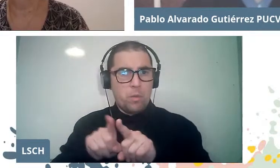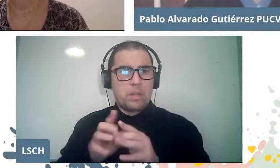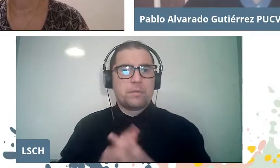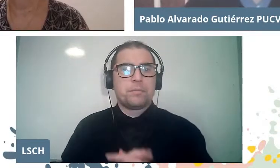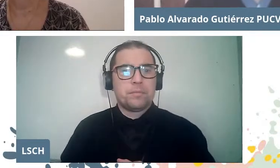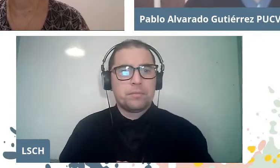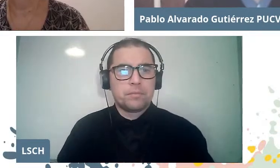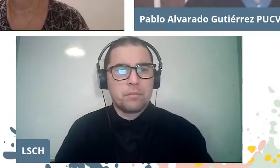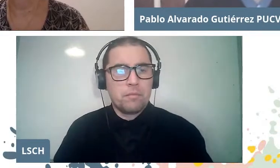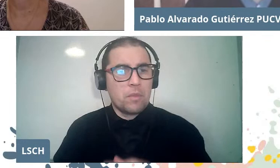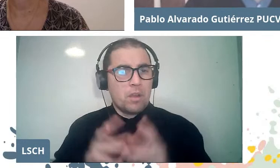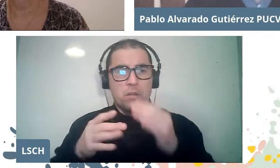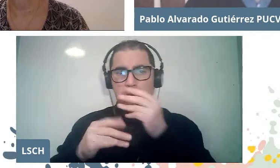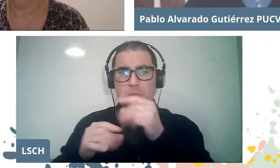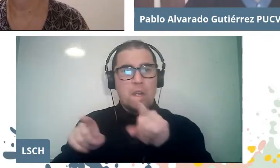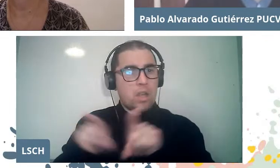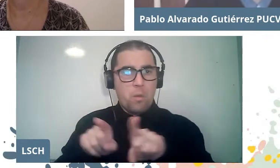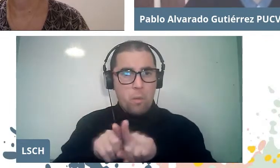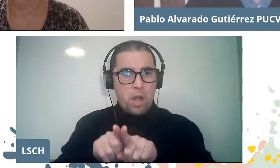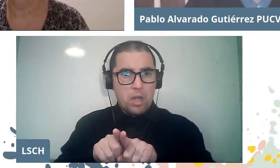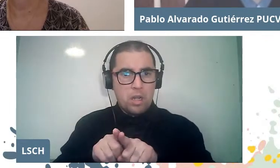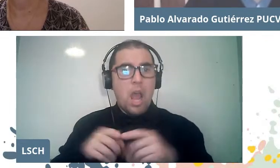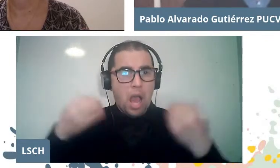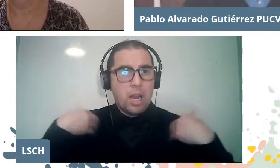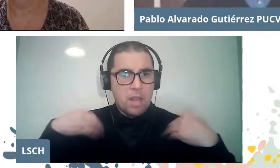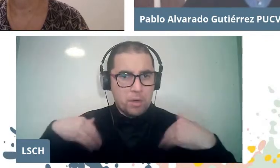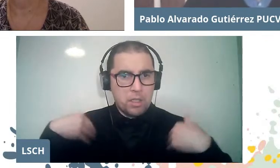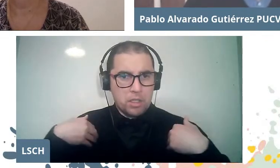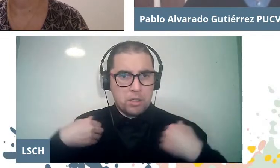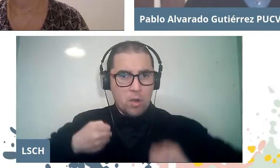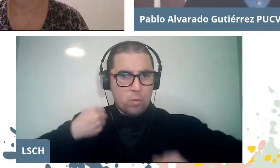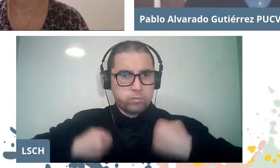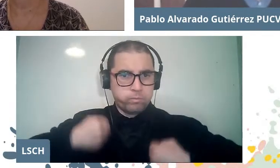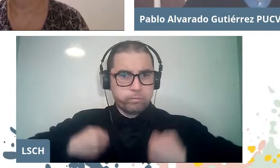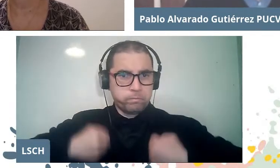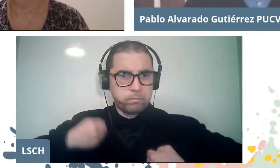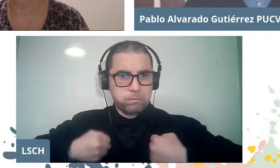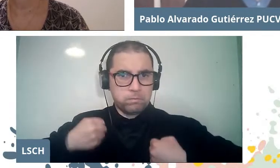but the musician like an athlete is also prepared